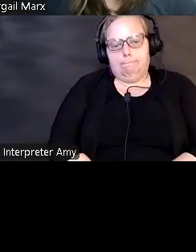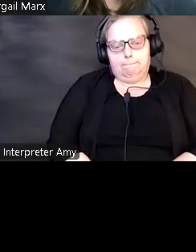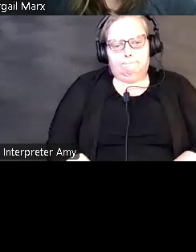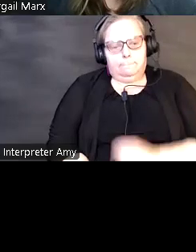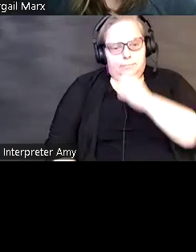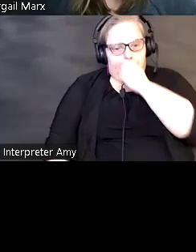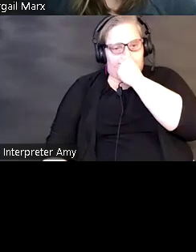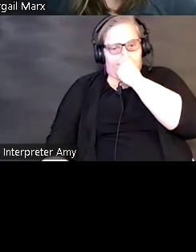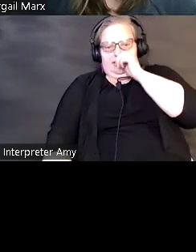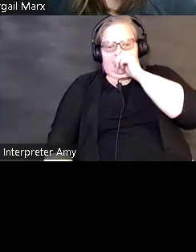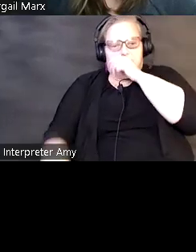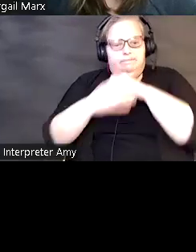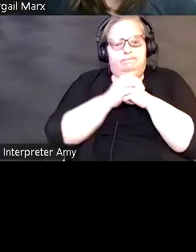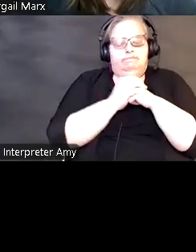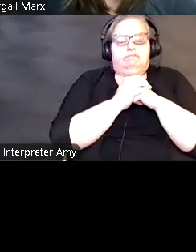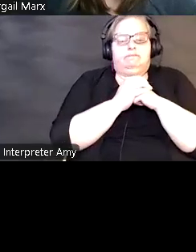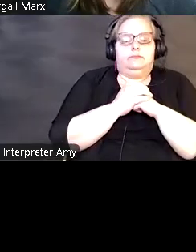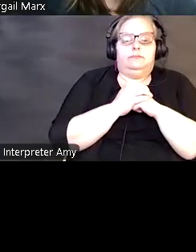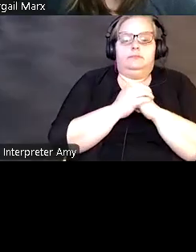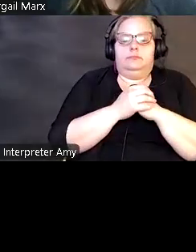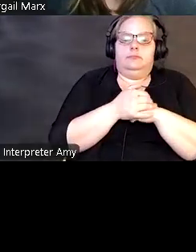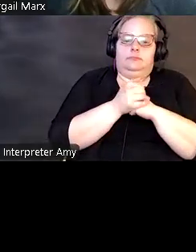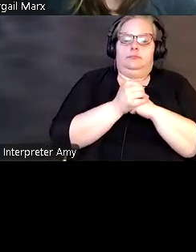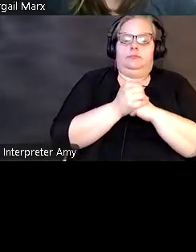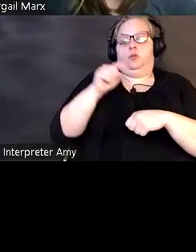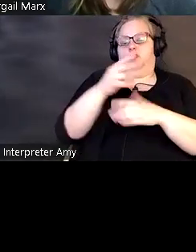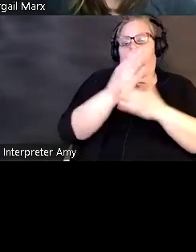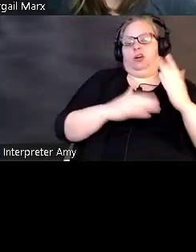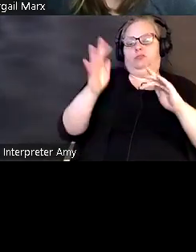I think in the interest of time I'm just going to skip over this but there is information about